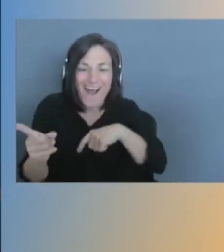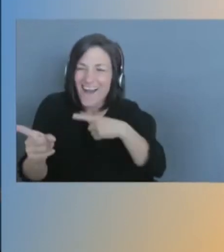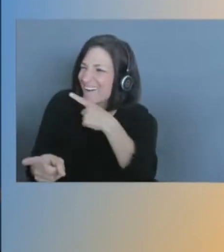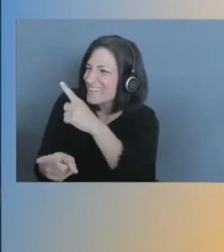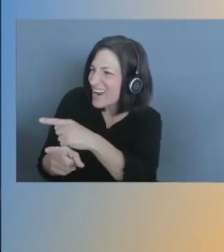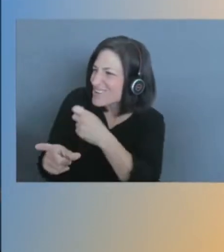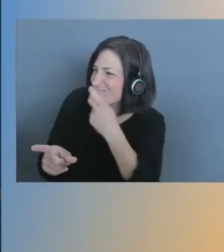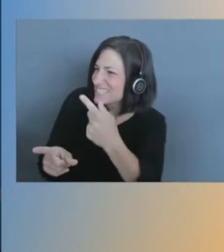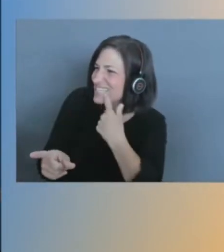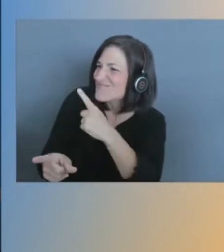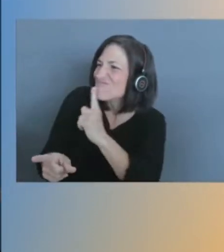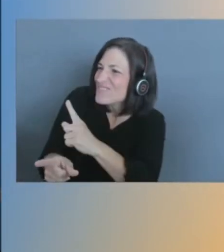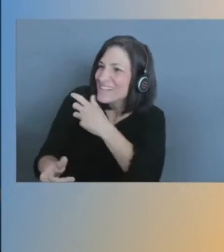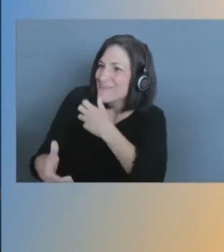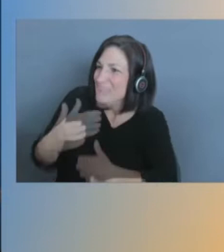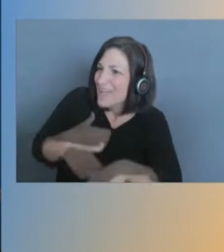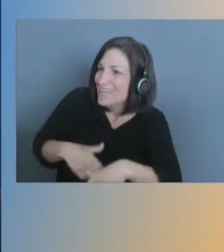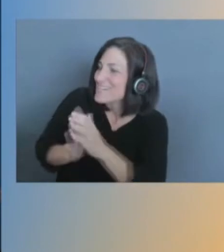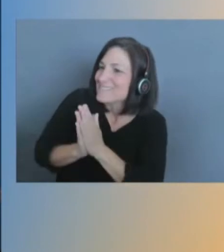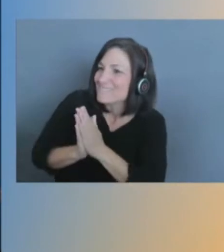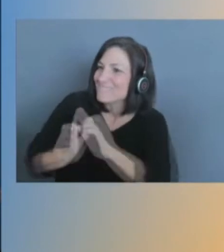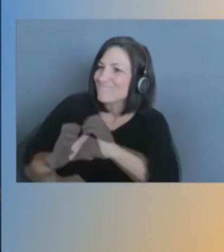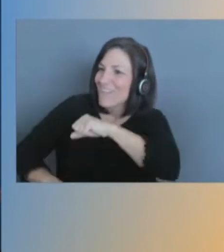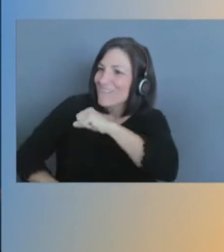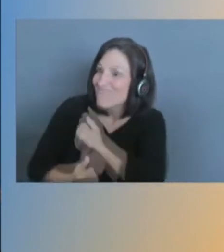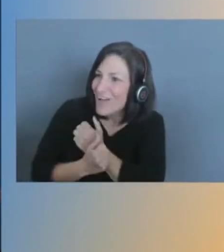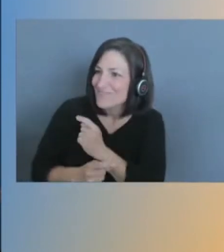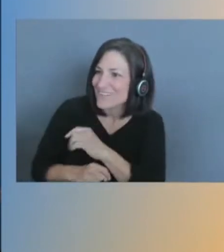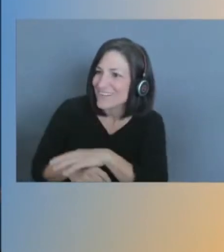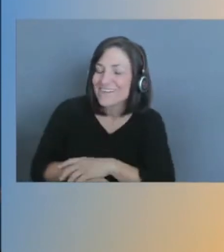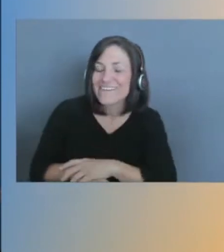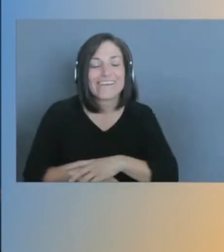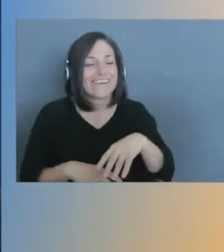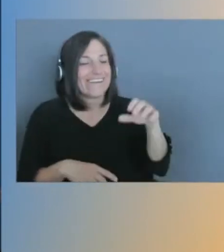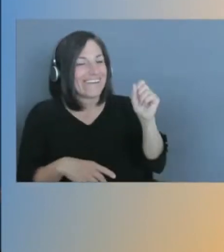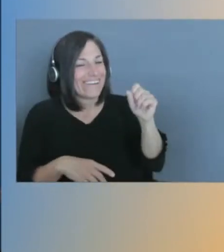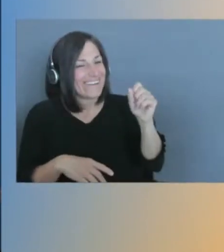And I think, it's an exciting place to be, to work on,